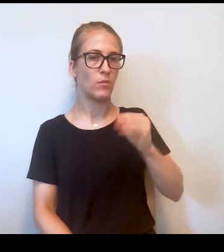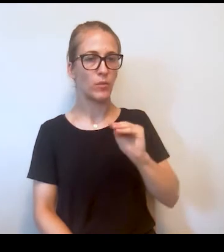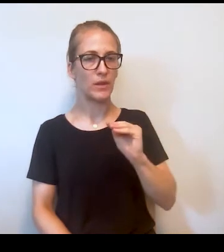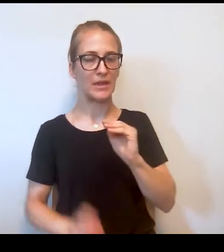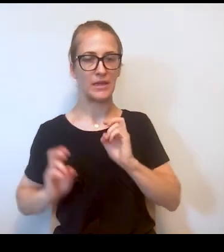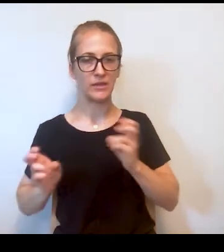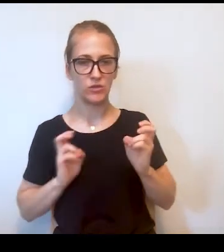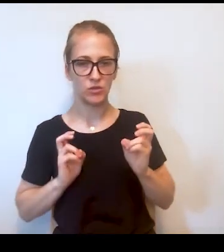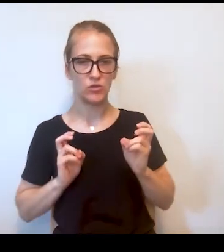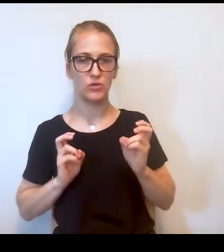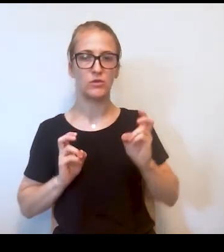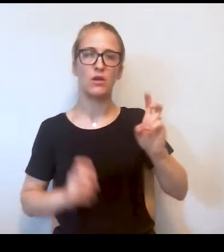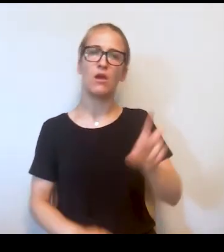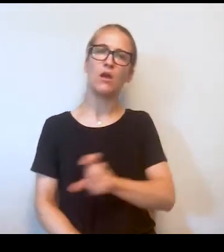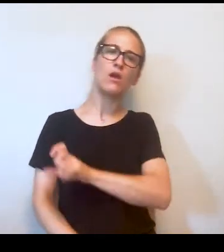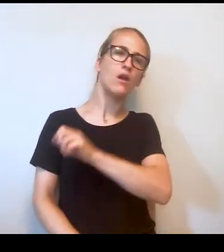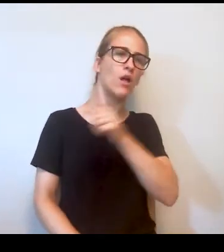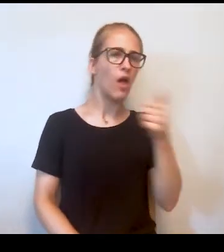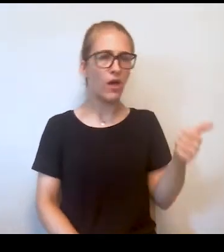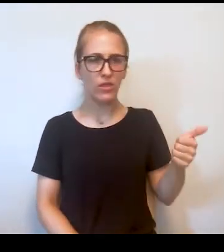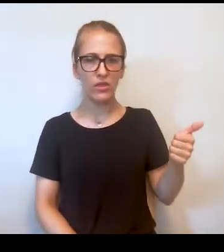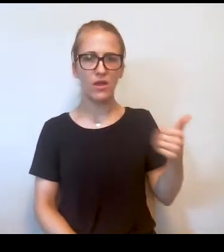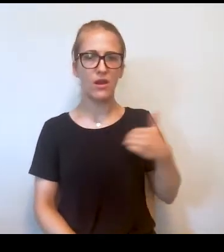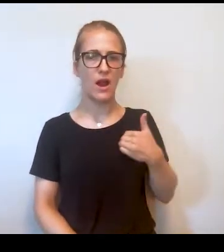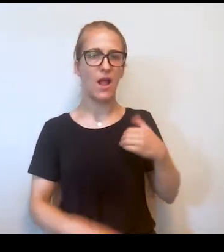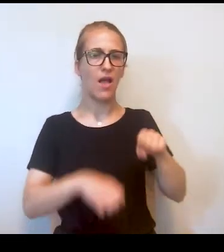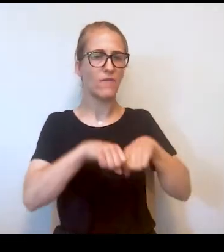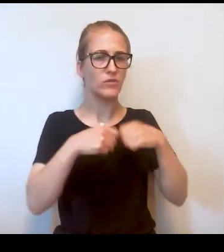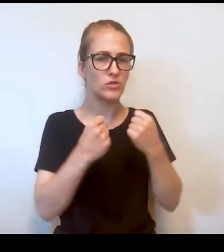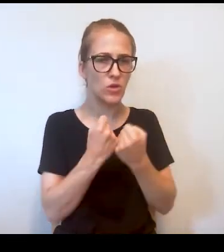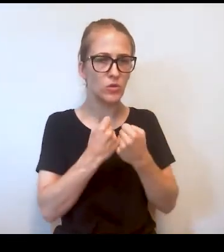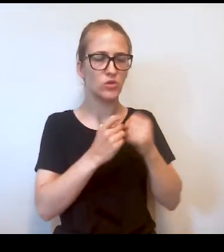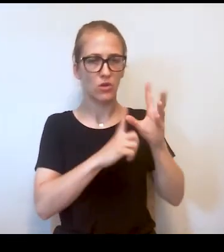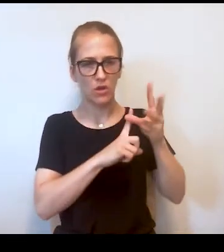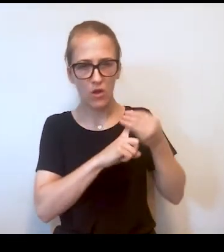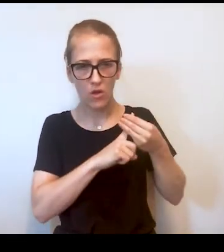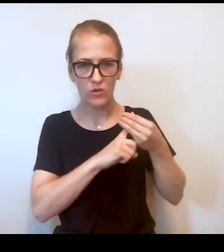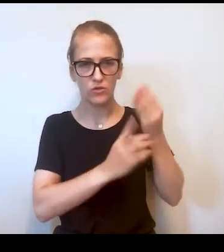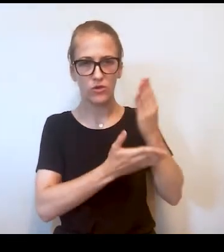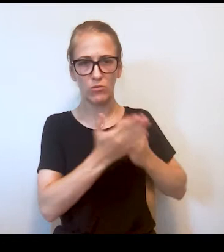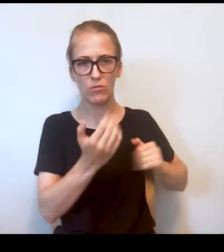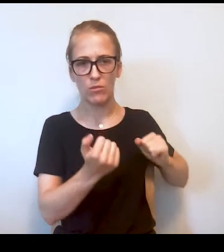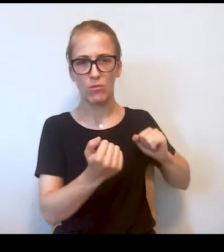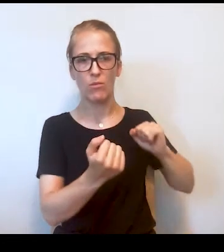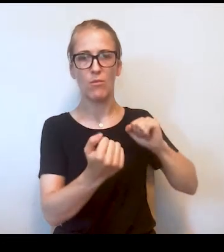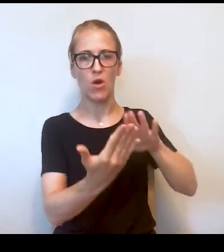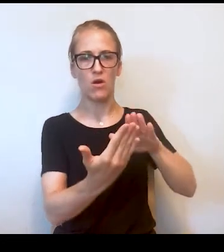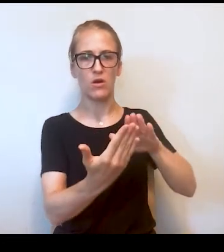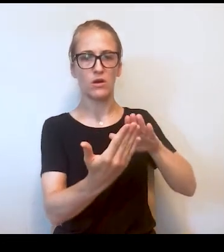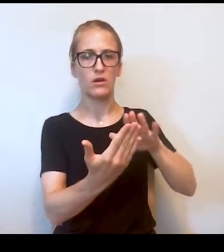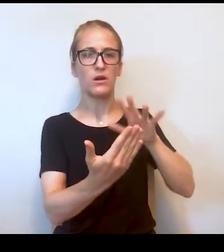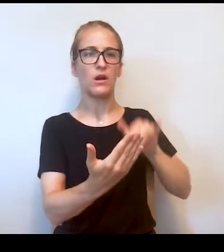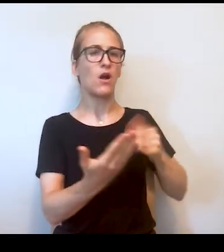we have the social and cultural aspect of this that... As you brought up gymnastics and dance,